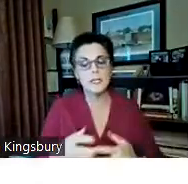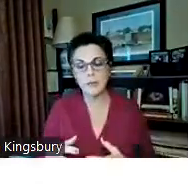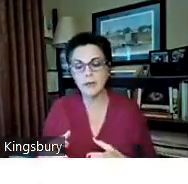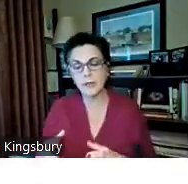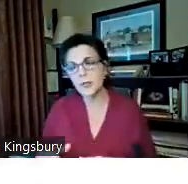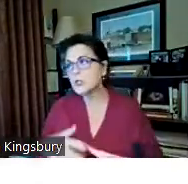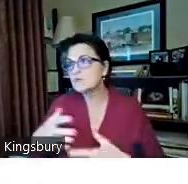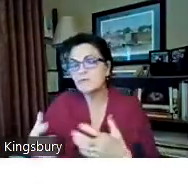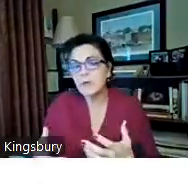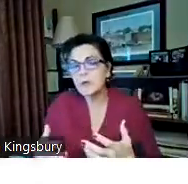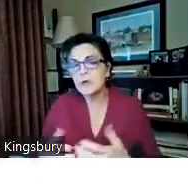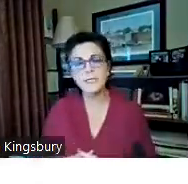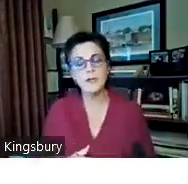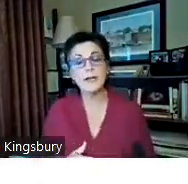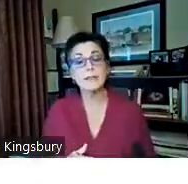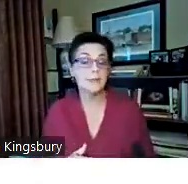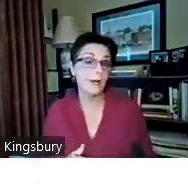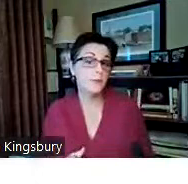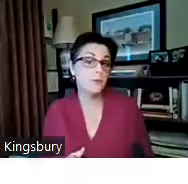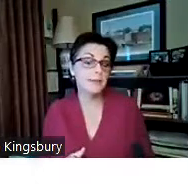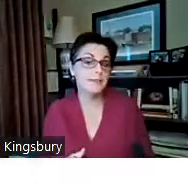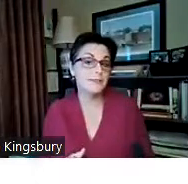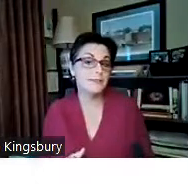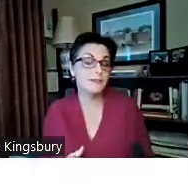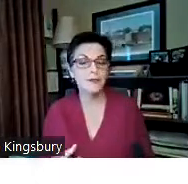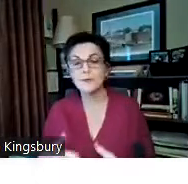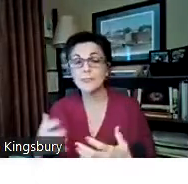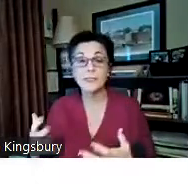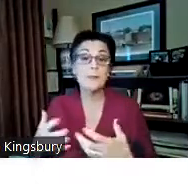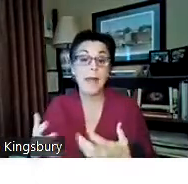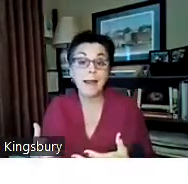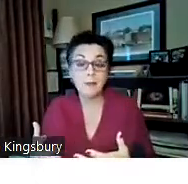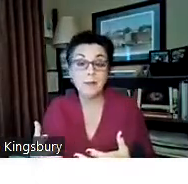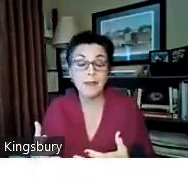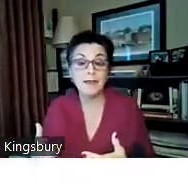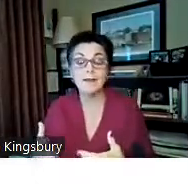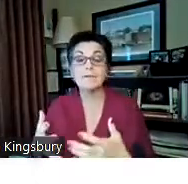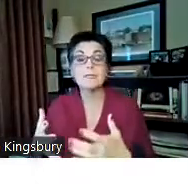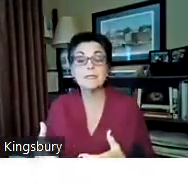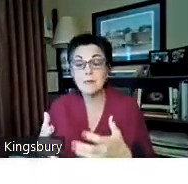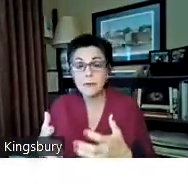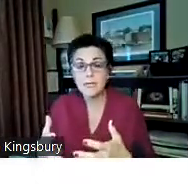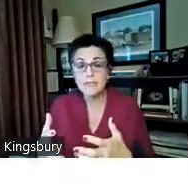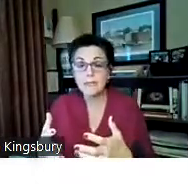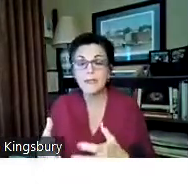about who do you trust to help you make decisions? What's your backup plan? If for some reason,